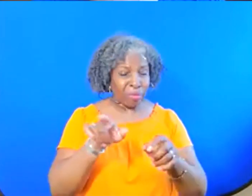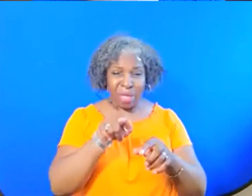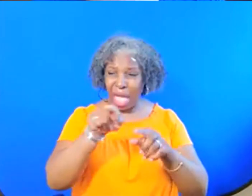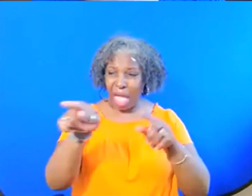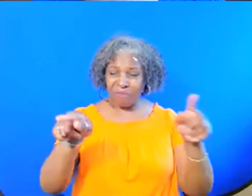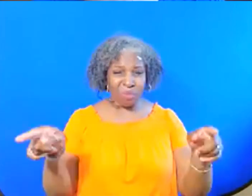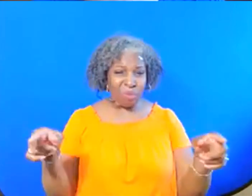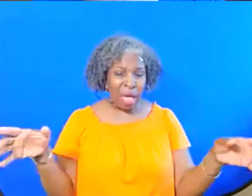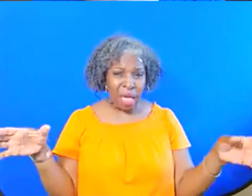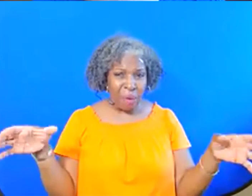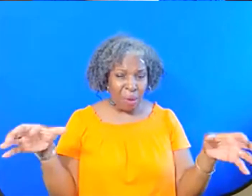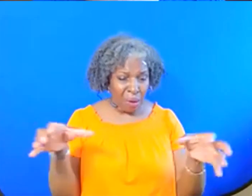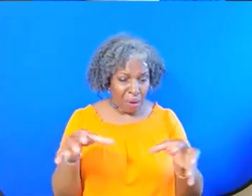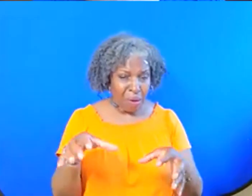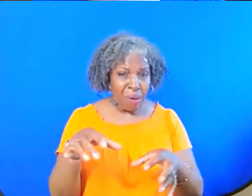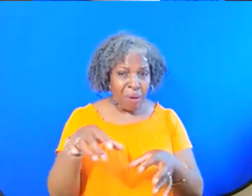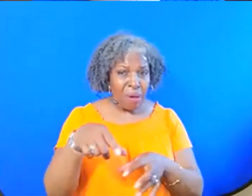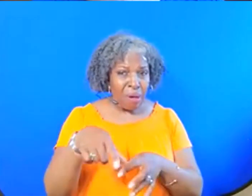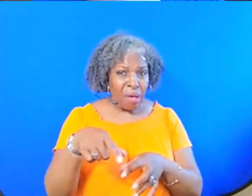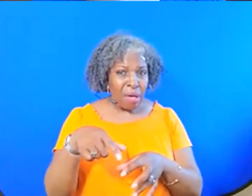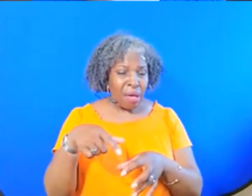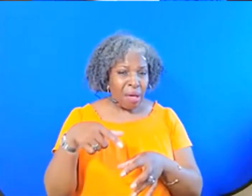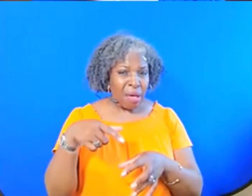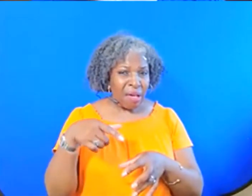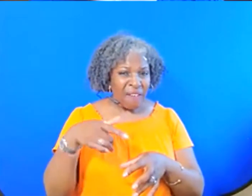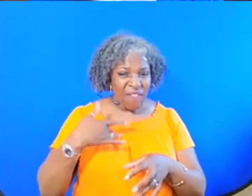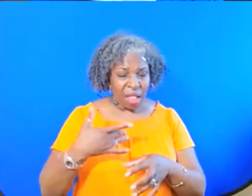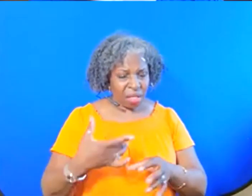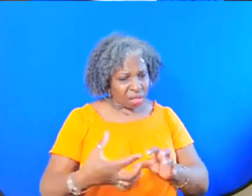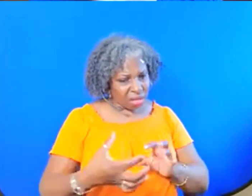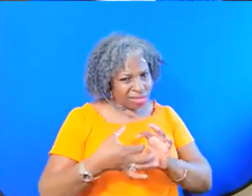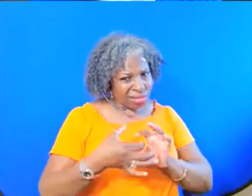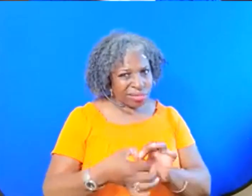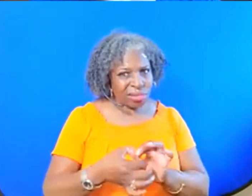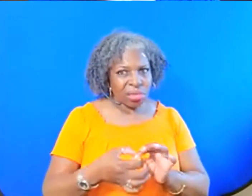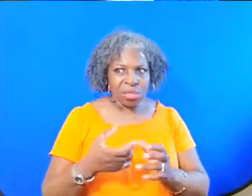like we're had it felt a connection to the, to what we were doing.